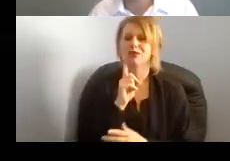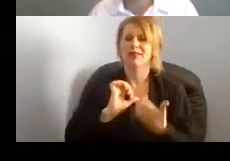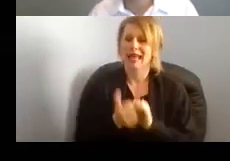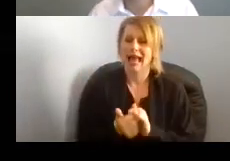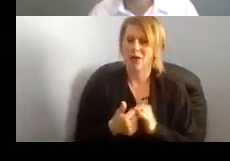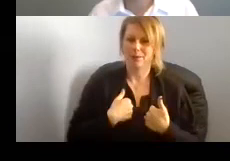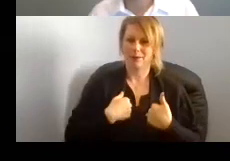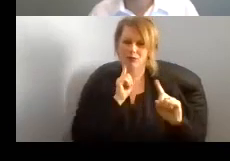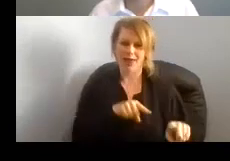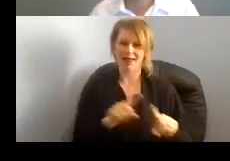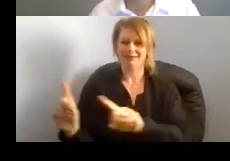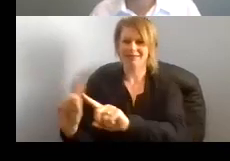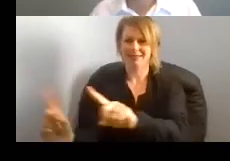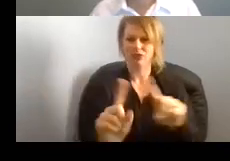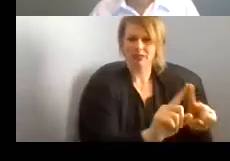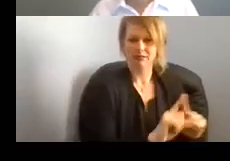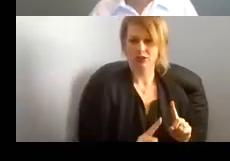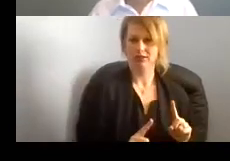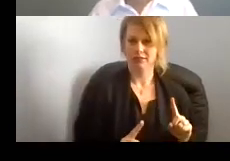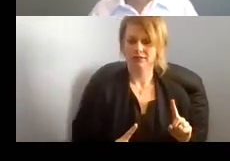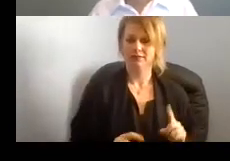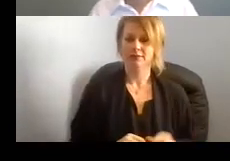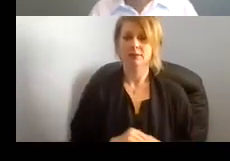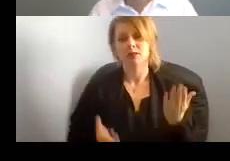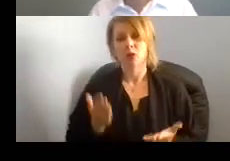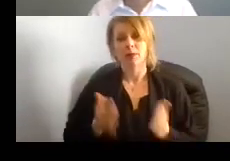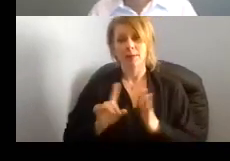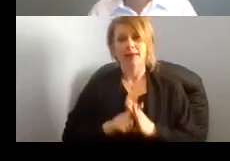And so I think what you might want to do is start by trying to reflect for